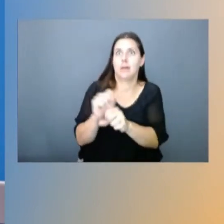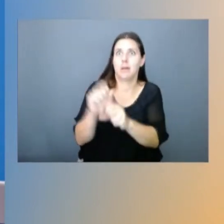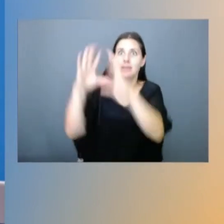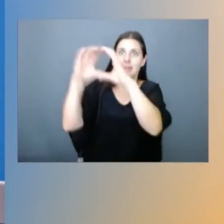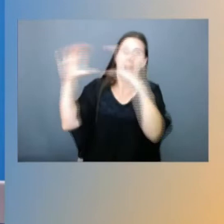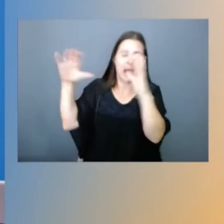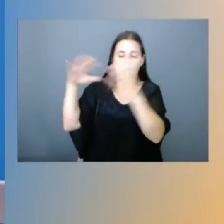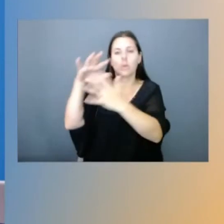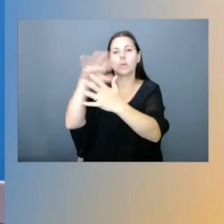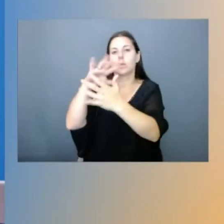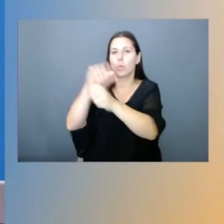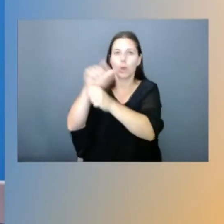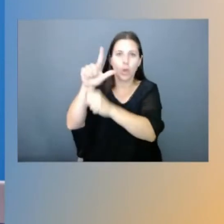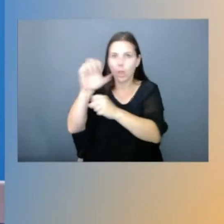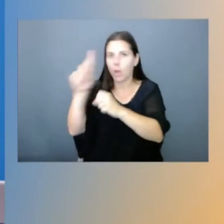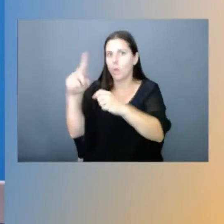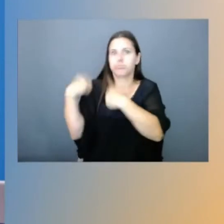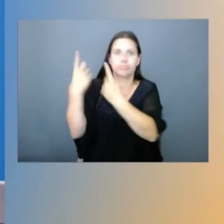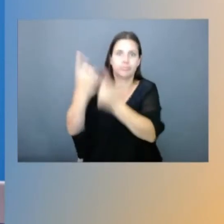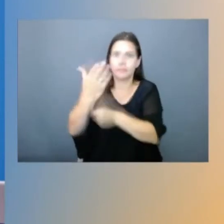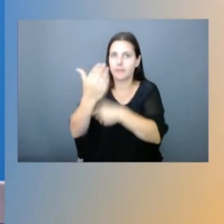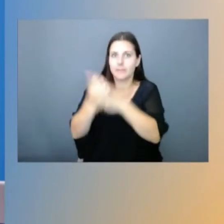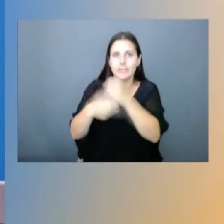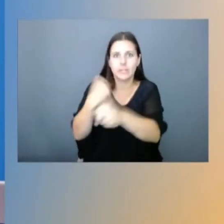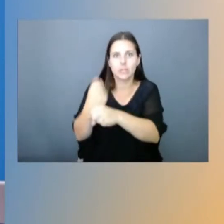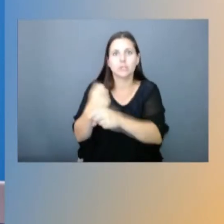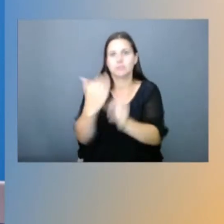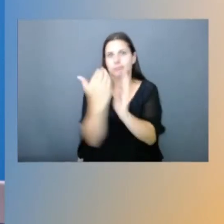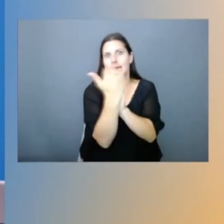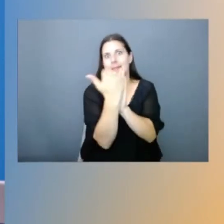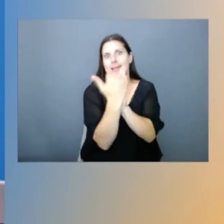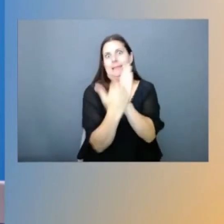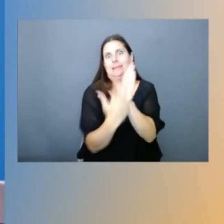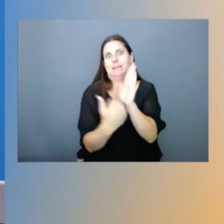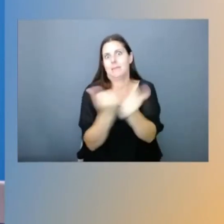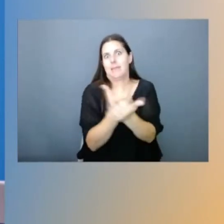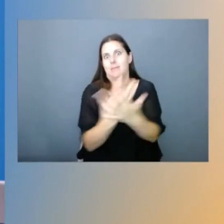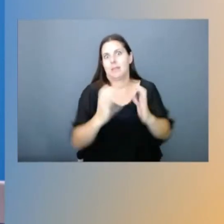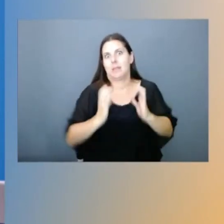that our customers have in terms of latency, performance consistency, and reliability,